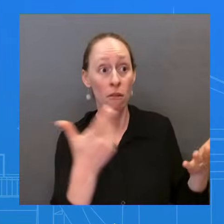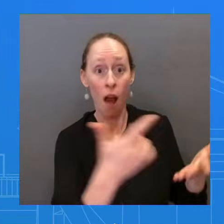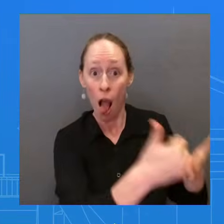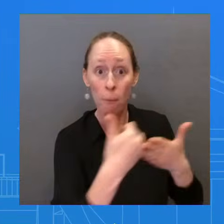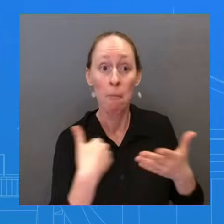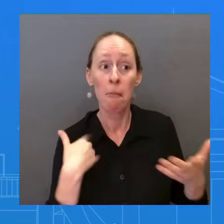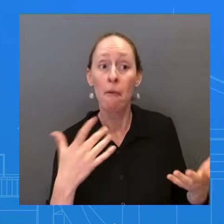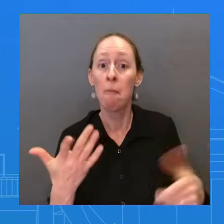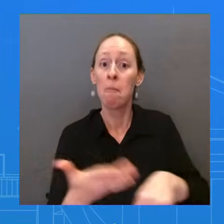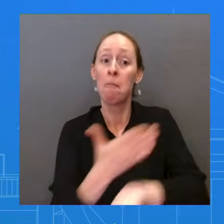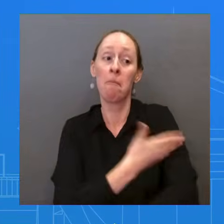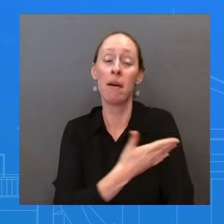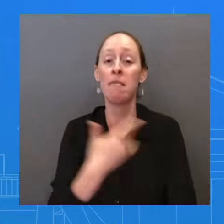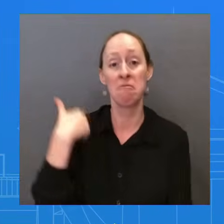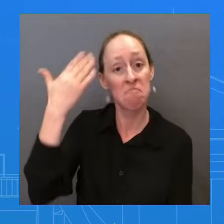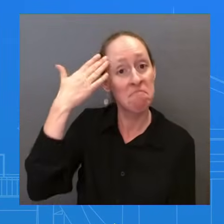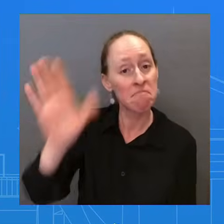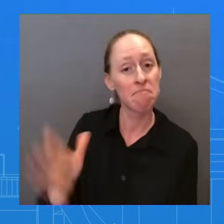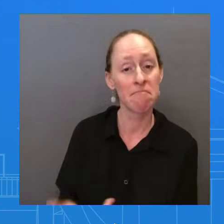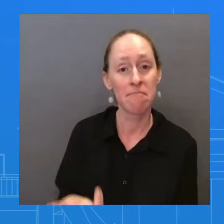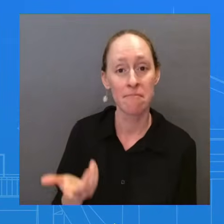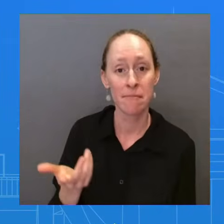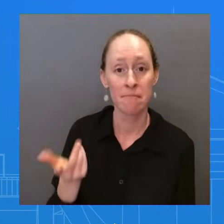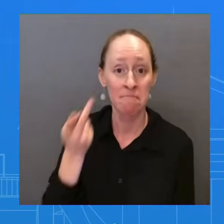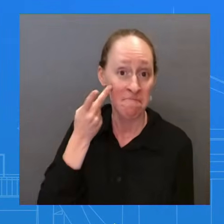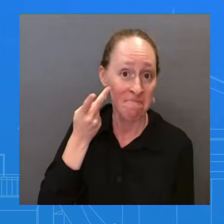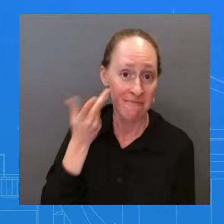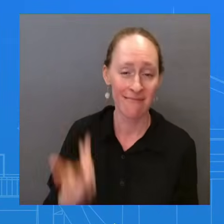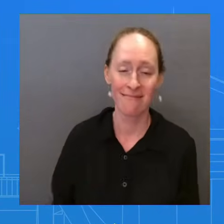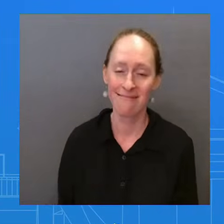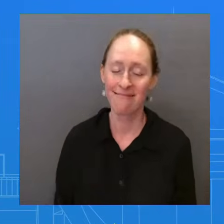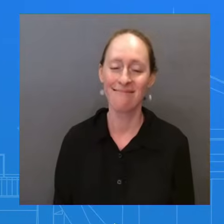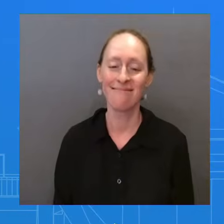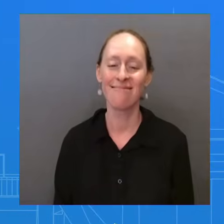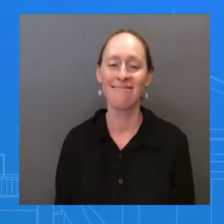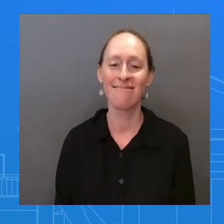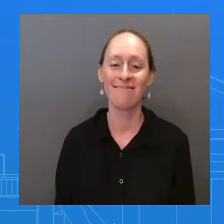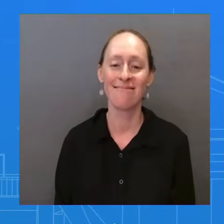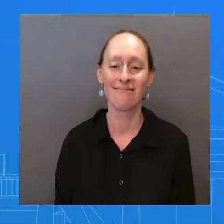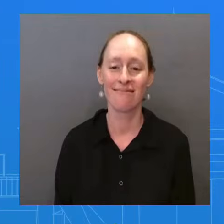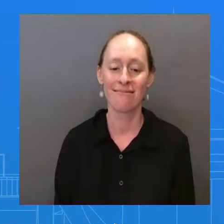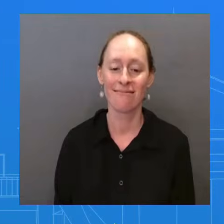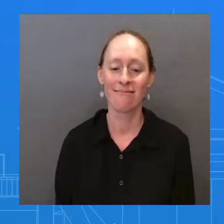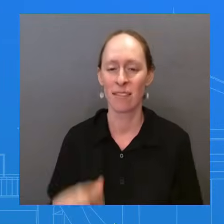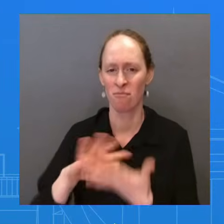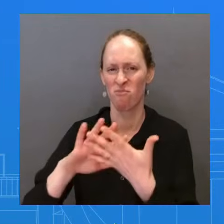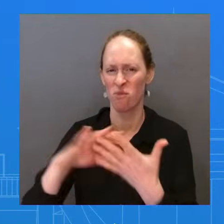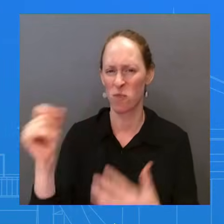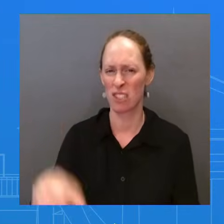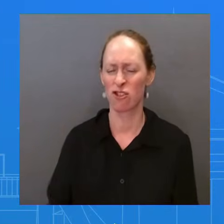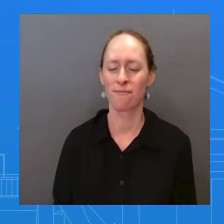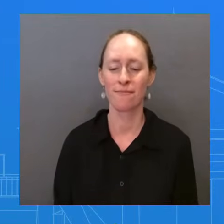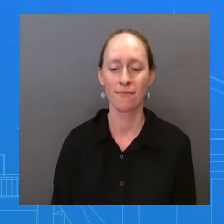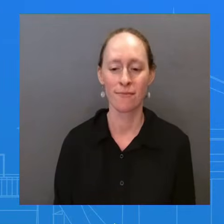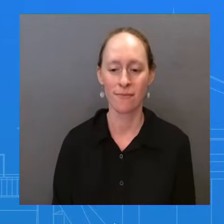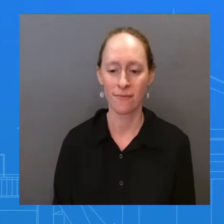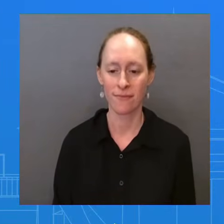John, are you in talks currently with the Iranians? Did you send any message through the Omanis? Mr. Kirby: Sorry, can you repeat -- The Press: Are you in talks with --